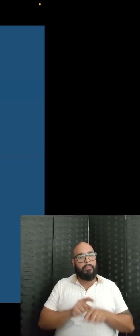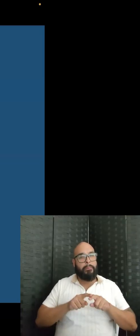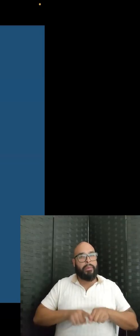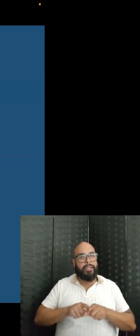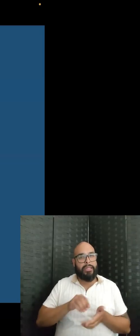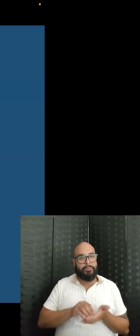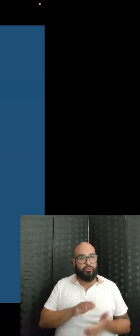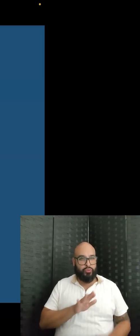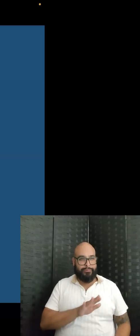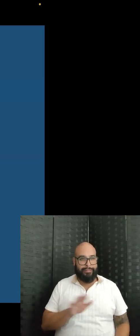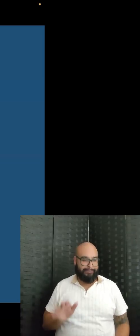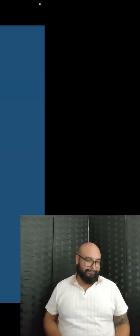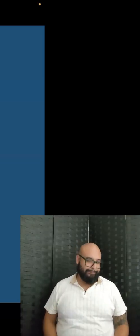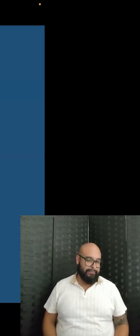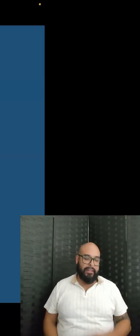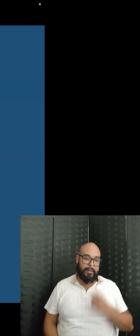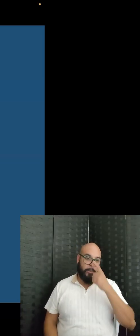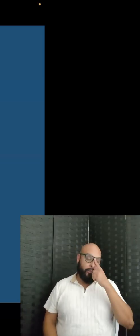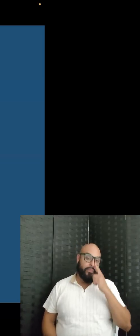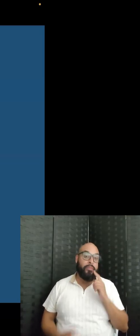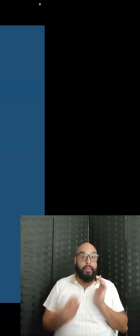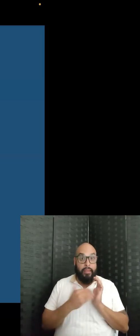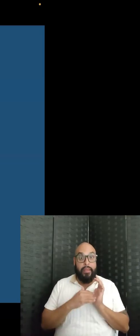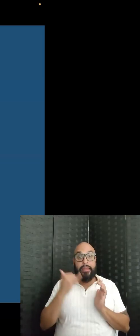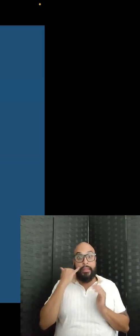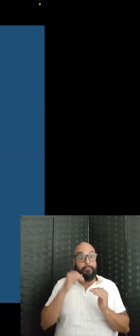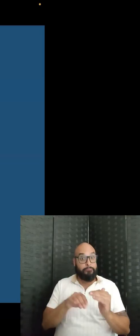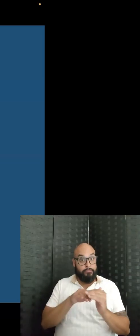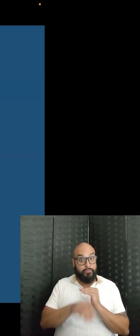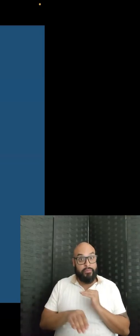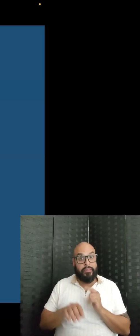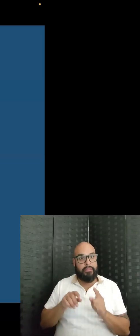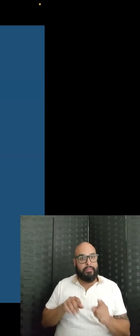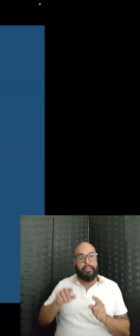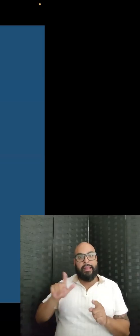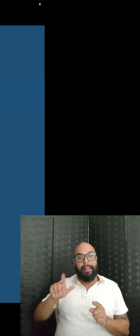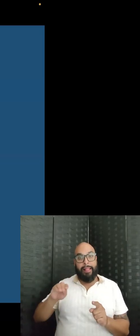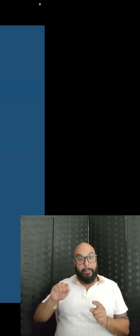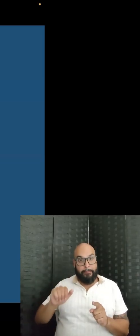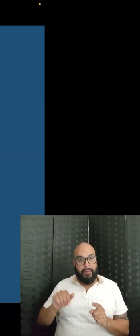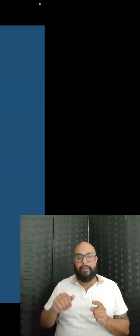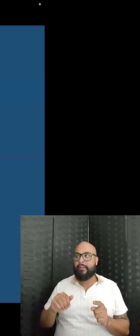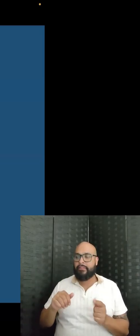into that LMA and see what the recommendations are and talking to the kid about what they prefer and what they use on a daily basis.